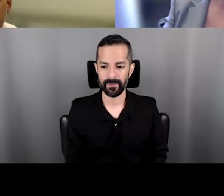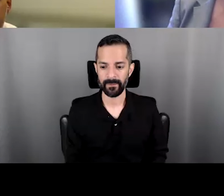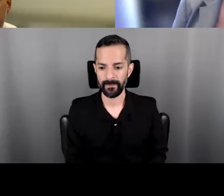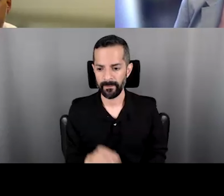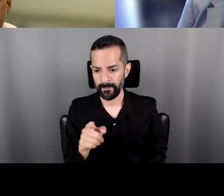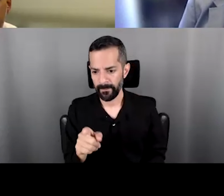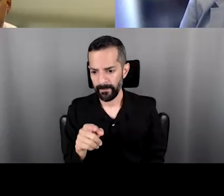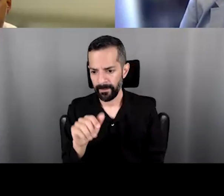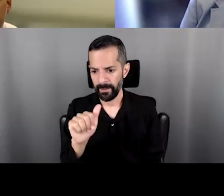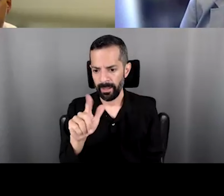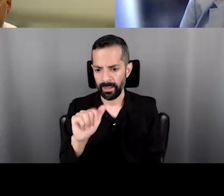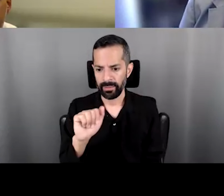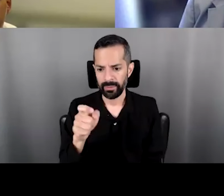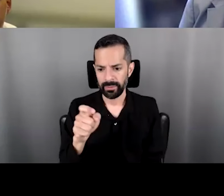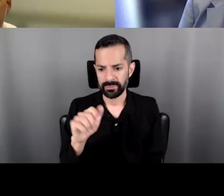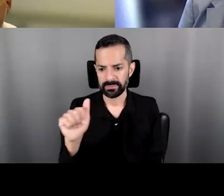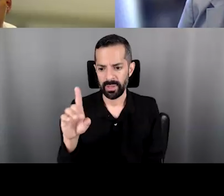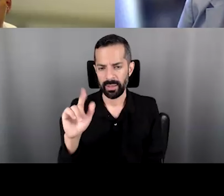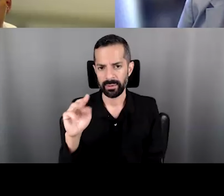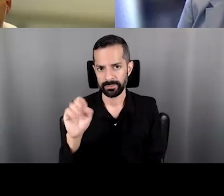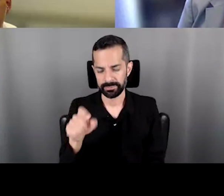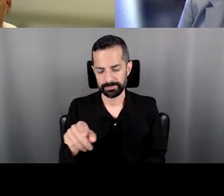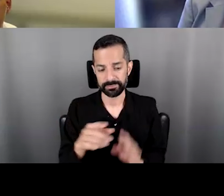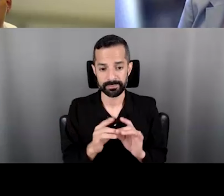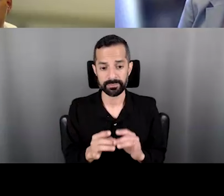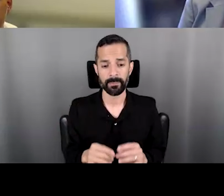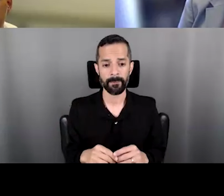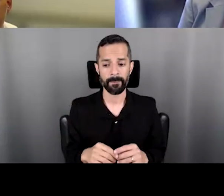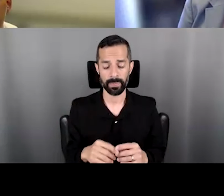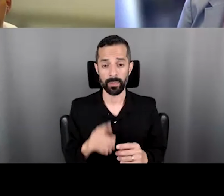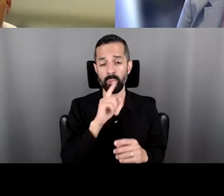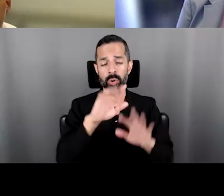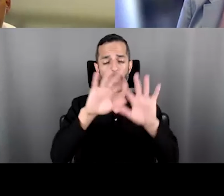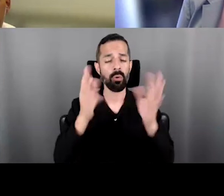The overall goal is to get as much of this together in one place as possible.